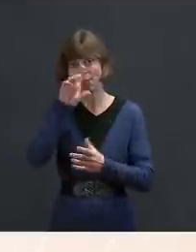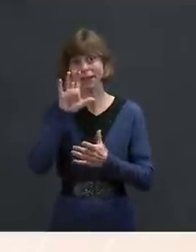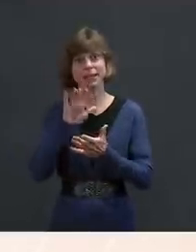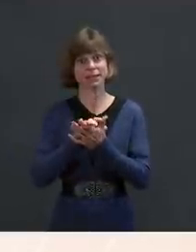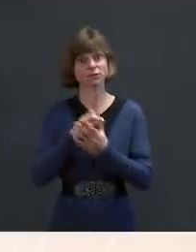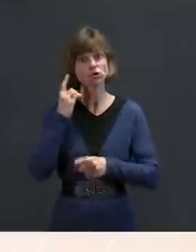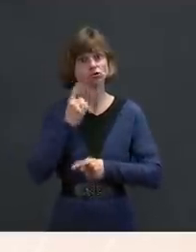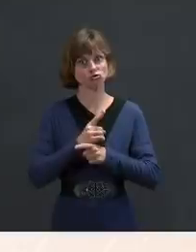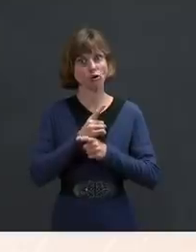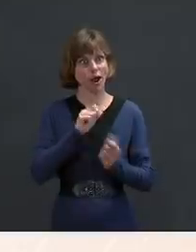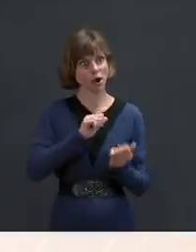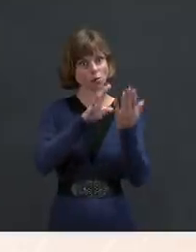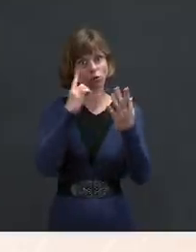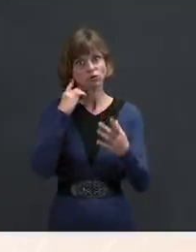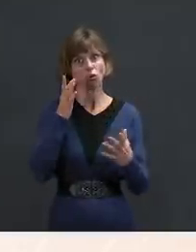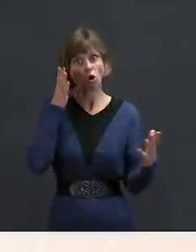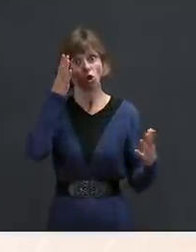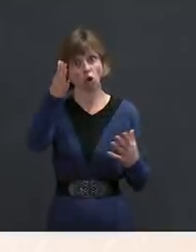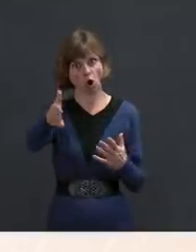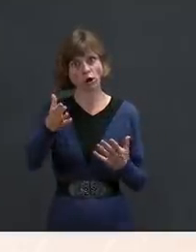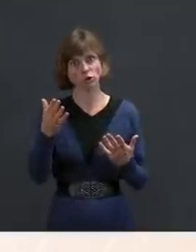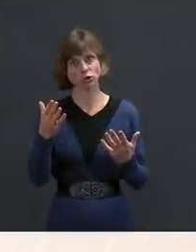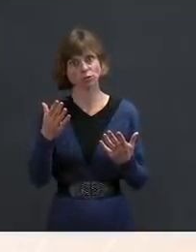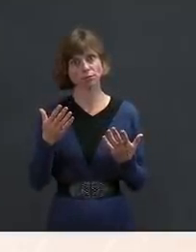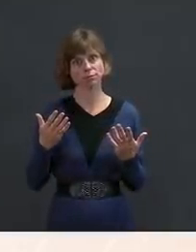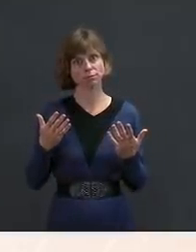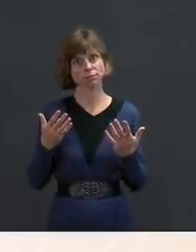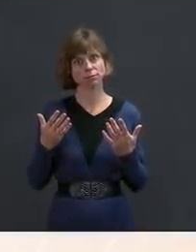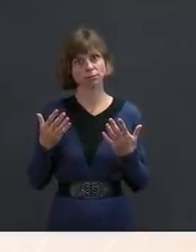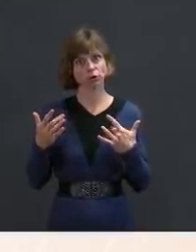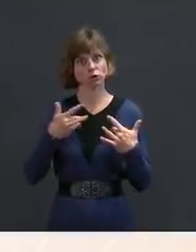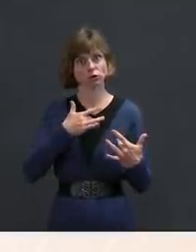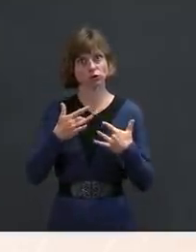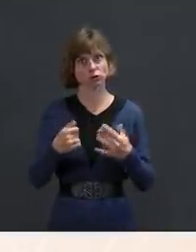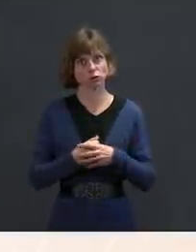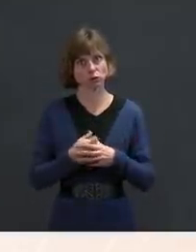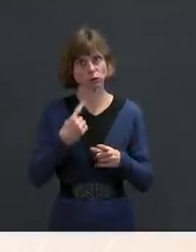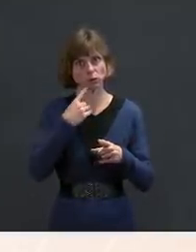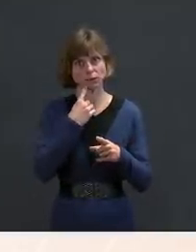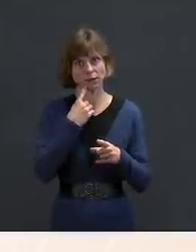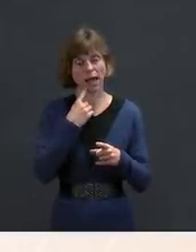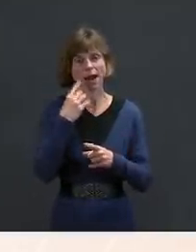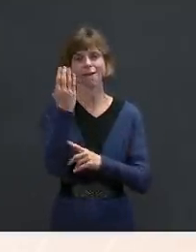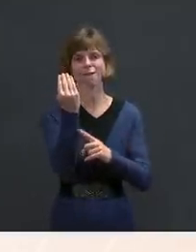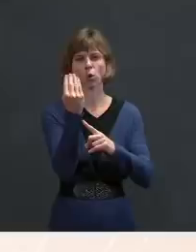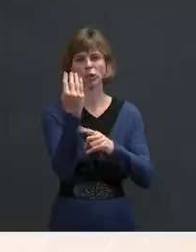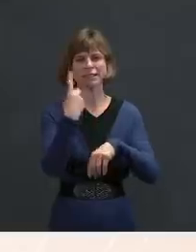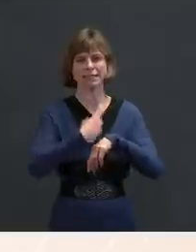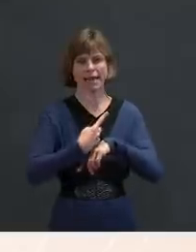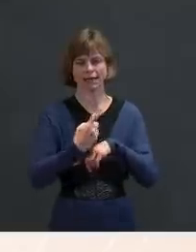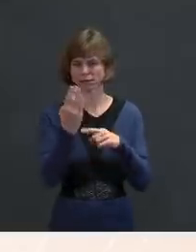The Press: If I could ask a domestic one really quickly. You said there were 14 days -- obviously, a very critical 14 days to getting the COVID relief bill passed.